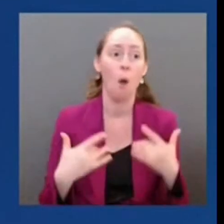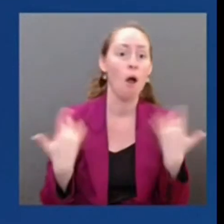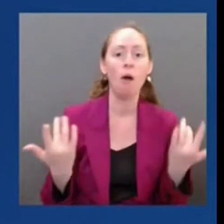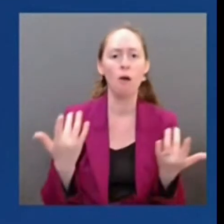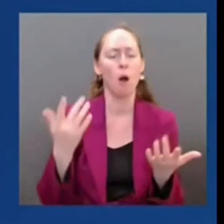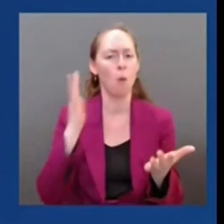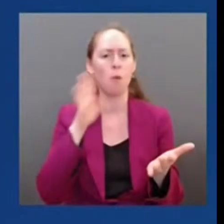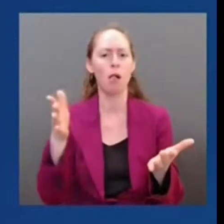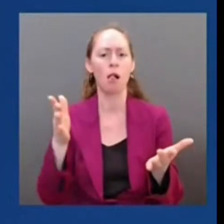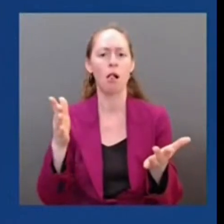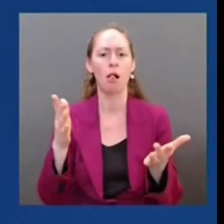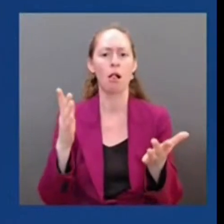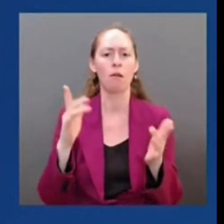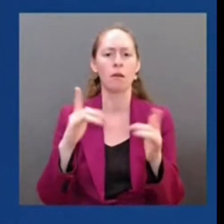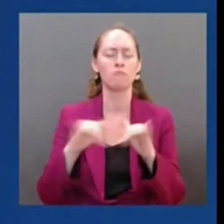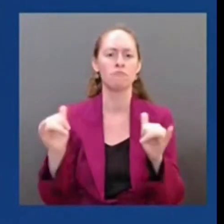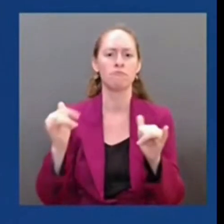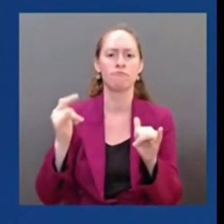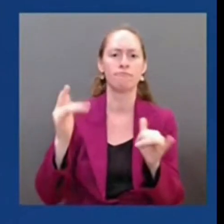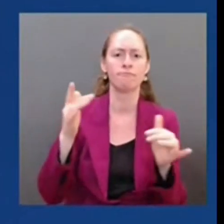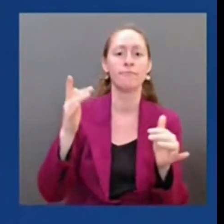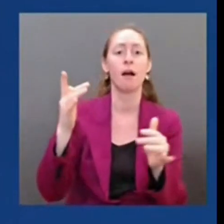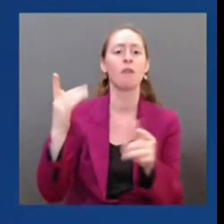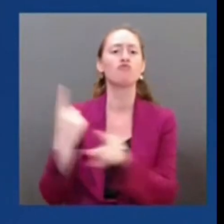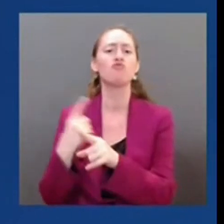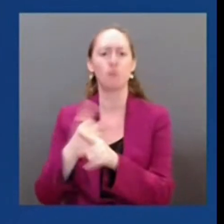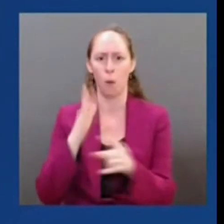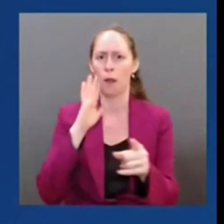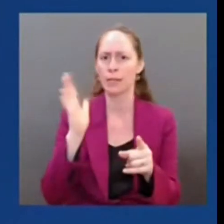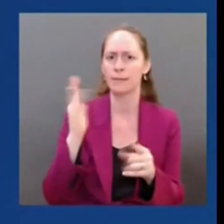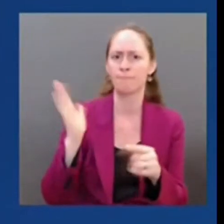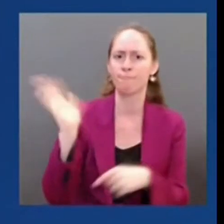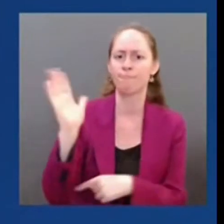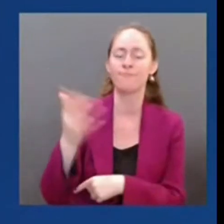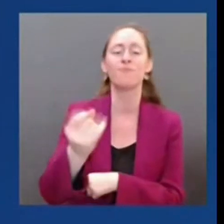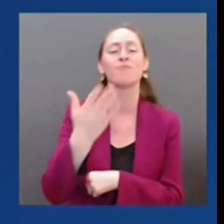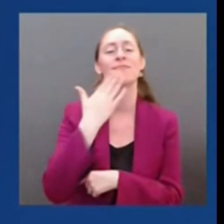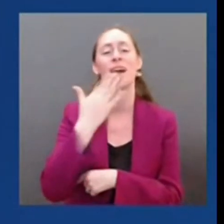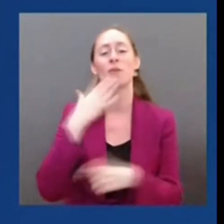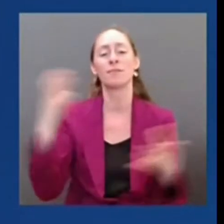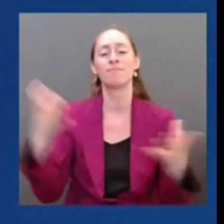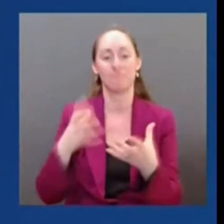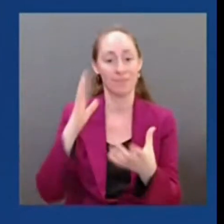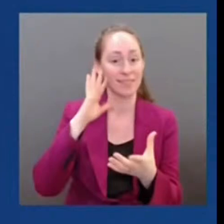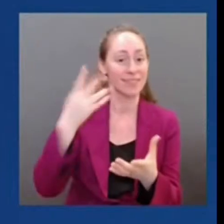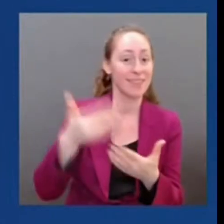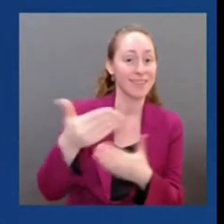OTHERWISE WE WILL DO IT ON A REGULAR BASIS SO WE CONTINUE SHARING INFORMATION WITH PEOPLE. THANK YOU ALL FOR JOINING US,